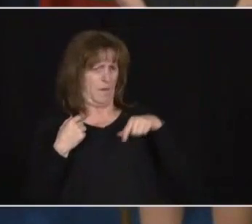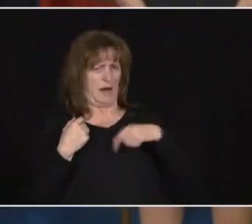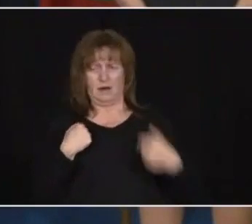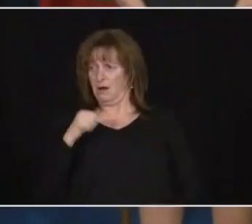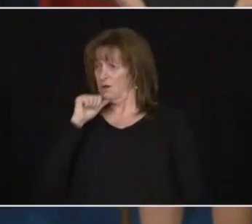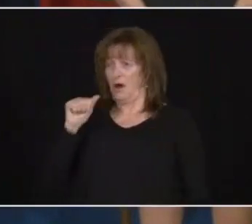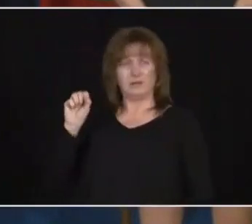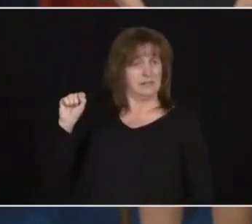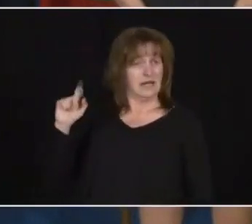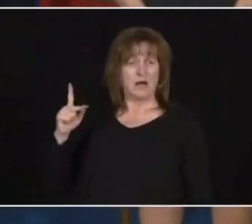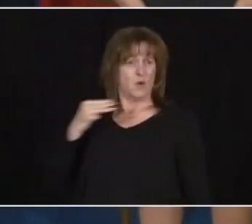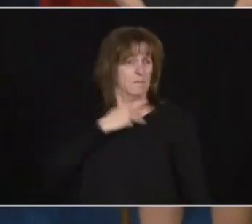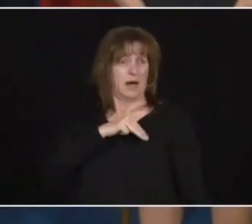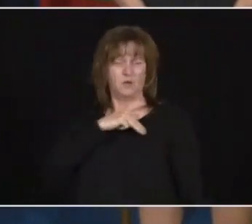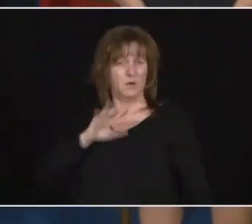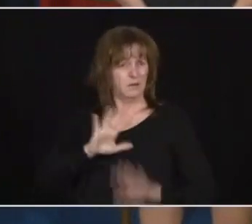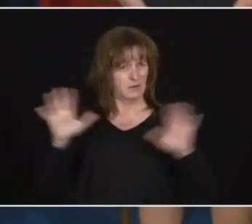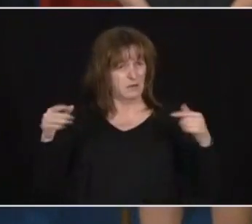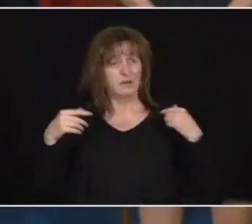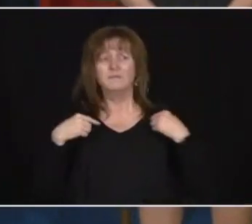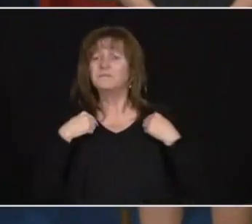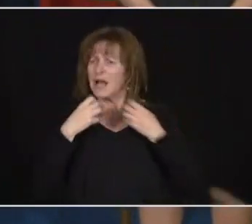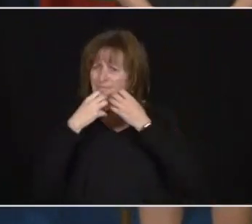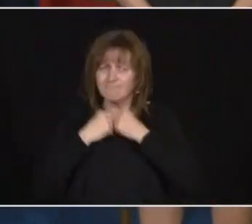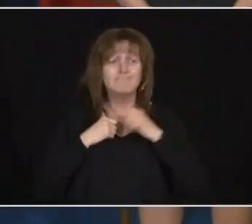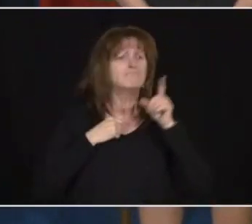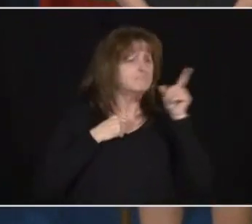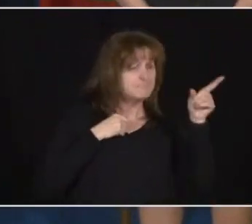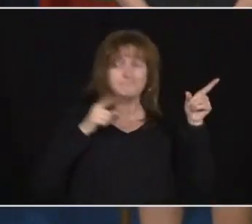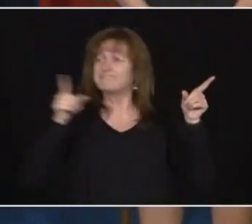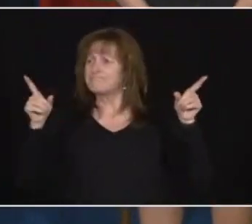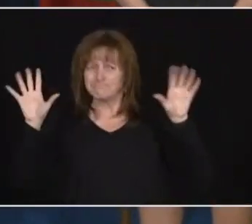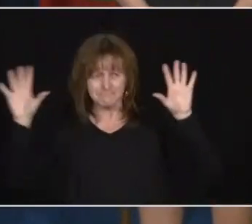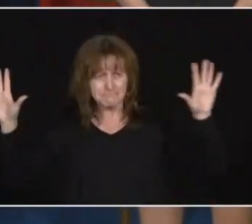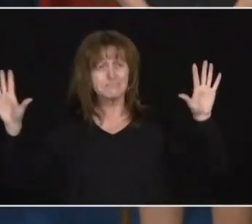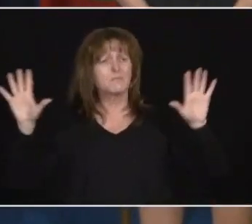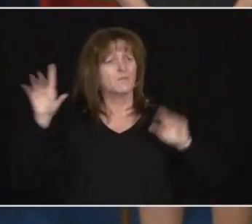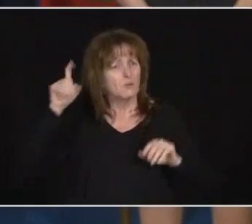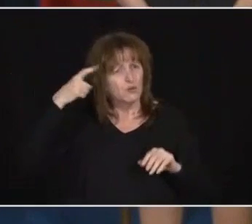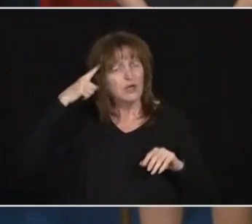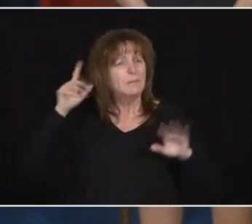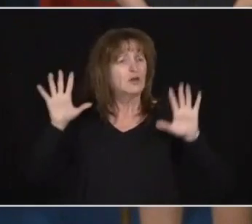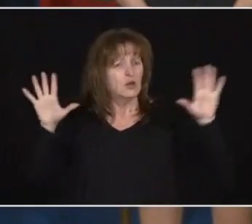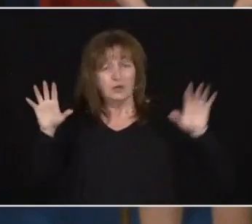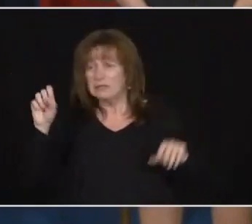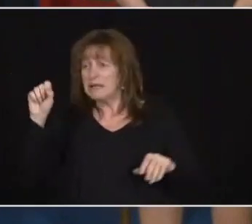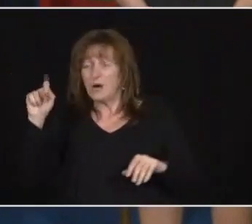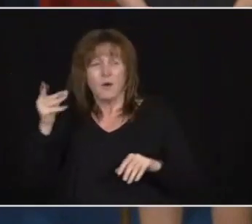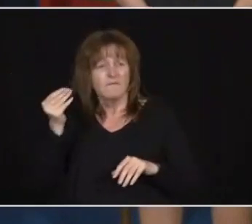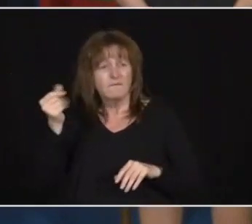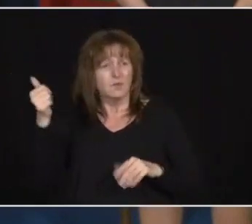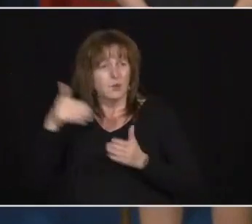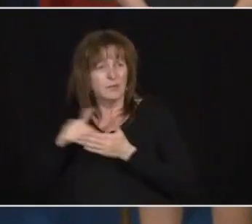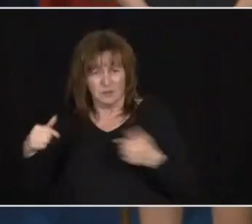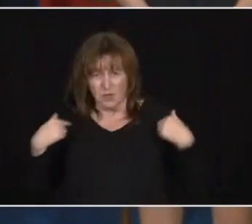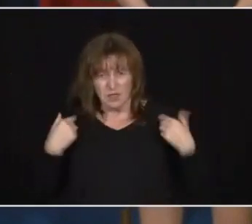I'd love the premiers, all three of them, actually, they're doing an in incredible job, but Saskatchewan has a couple million people,